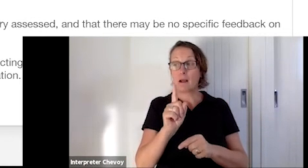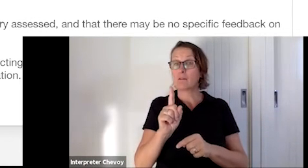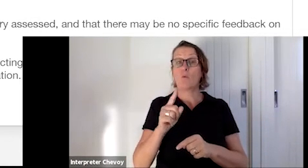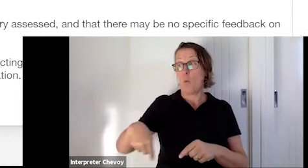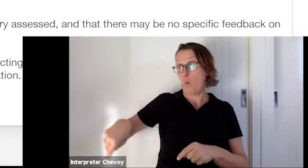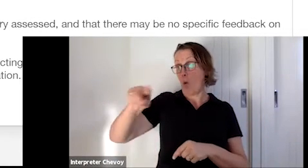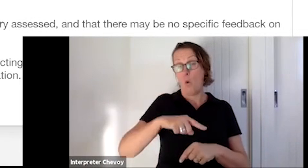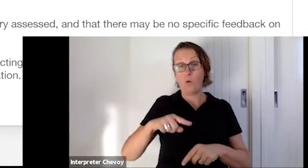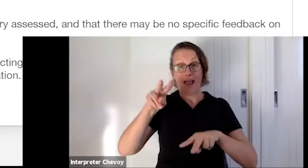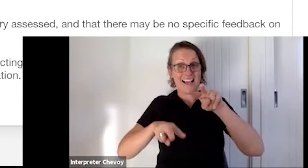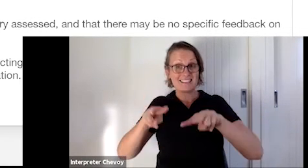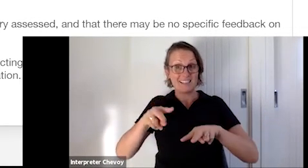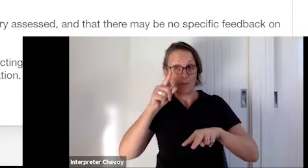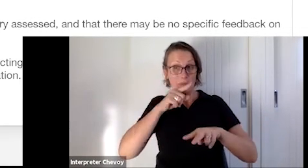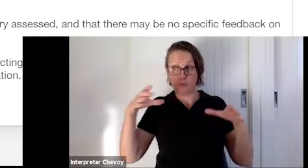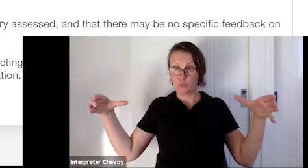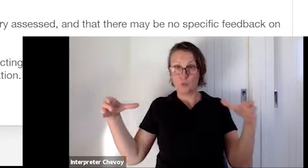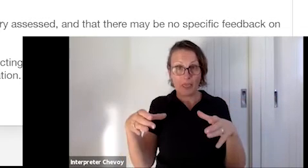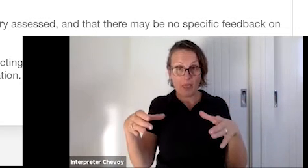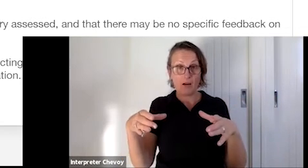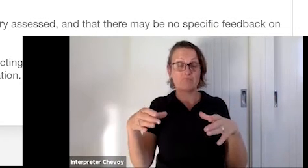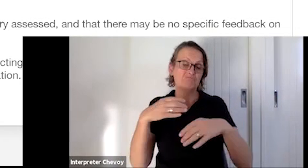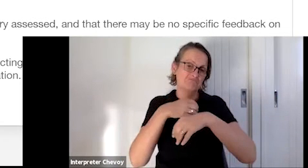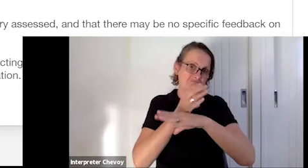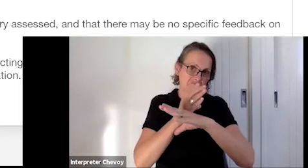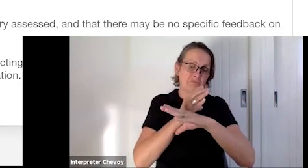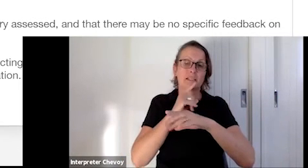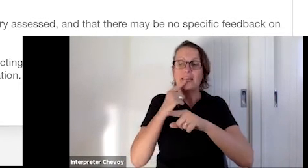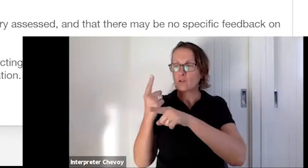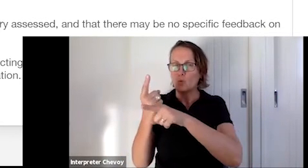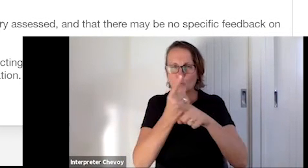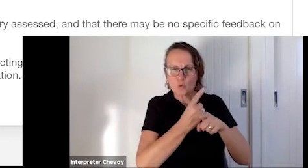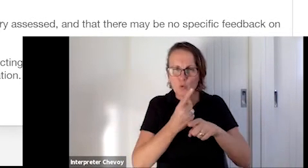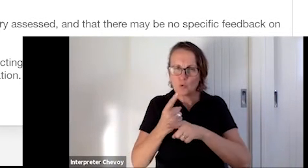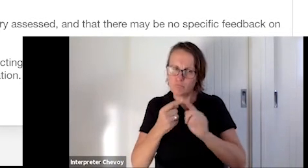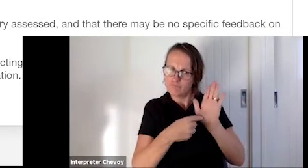the assessors have the opportunity to then discuss the applications, particularly the ones that are